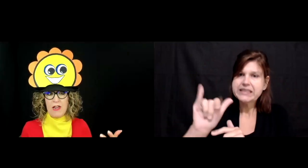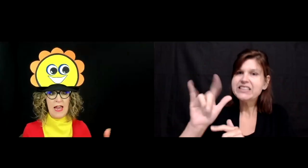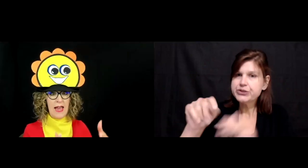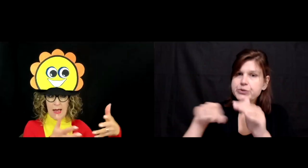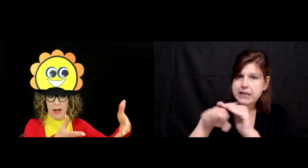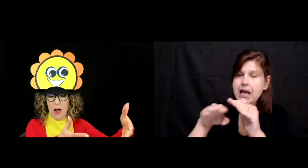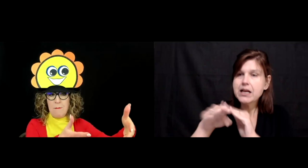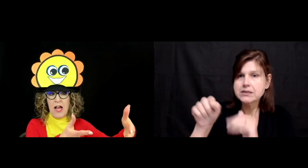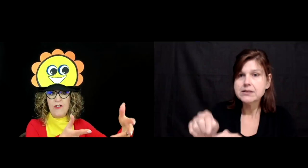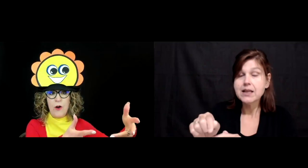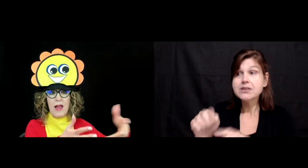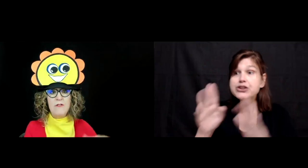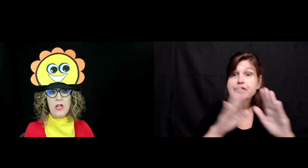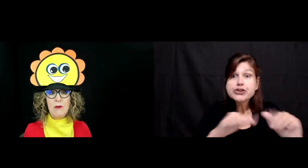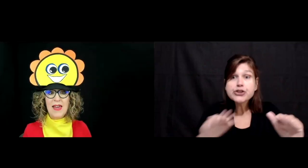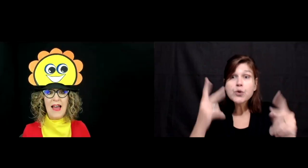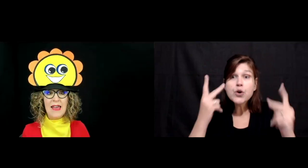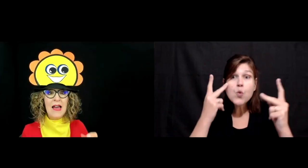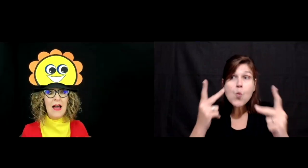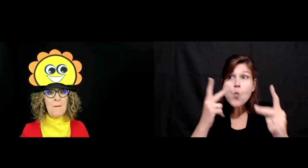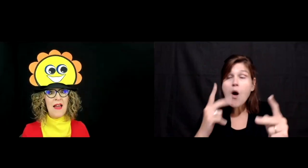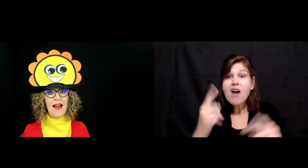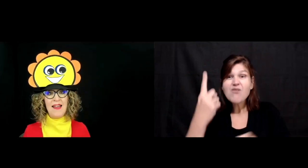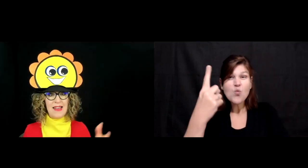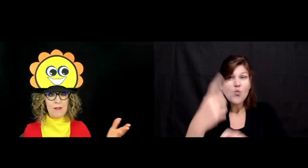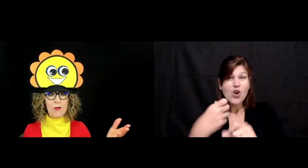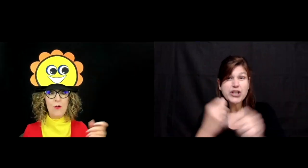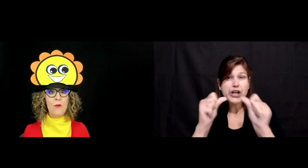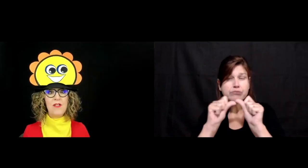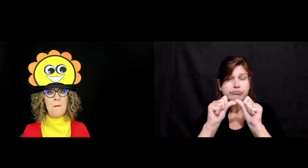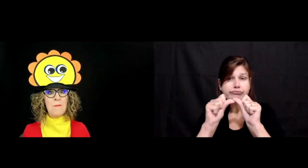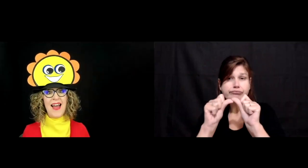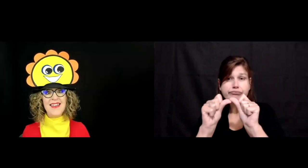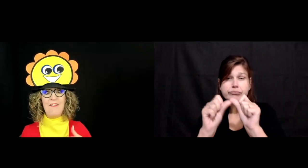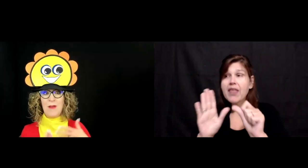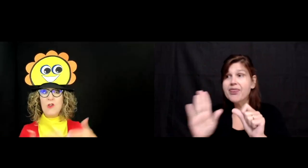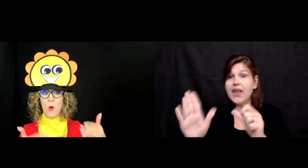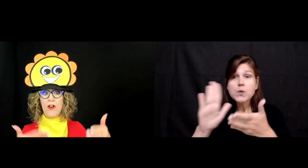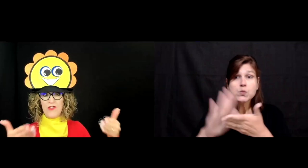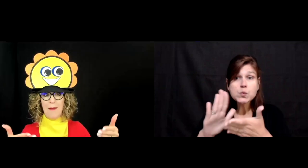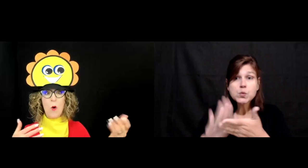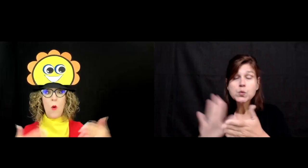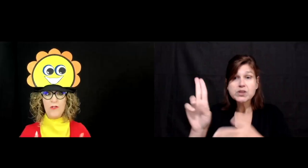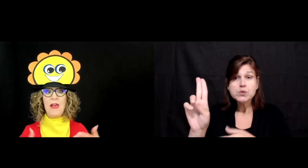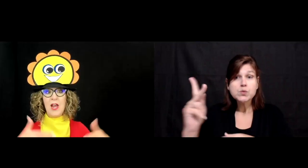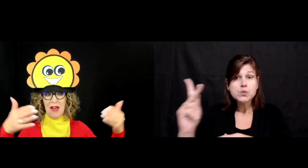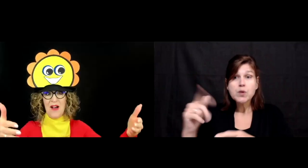for a year in my show here in the UK and in schools and I've been to watch them watch me